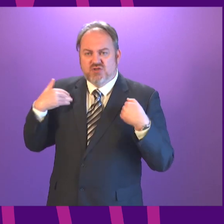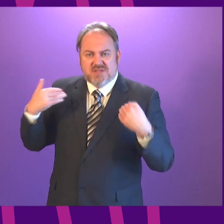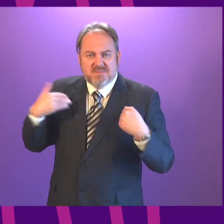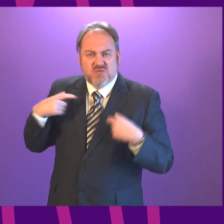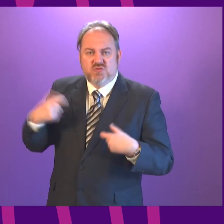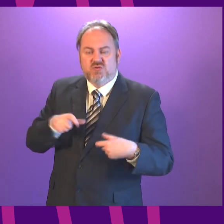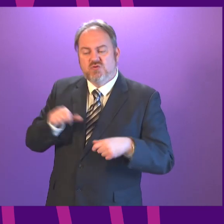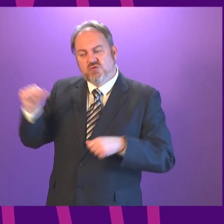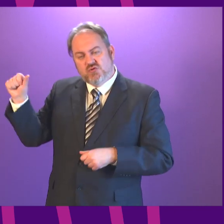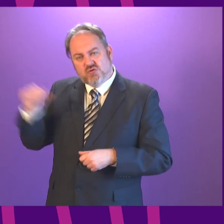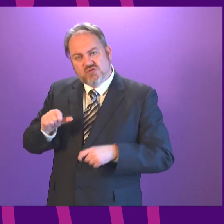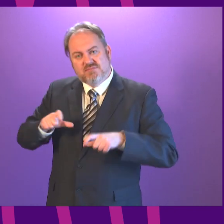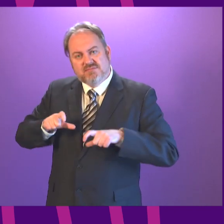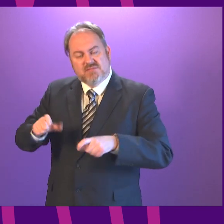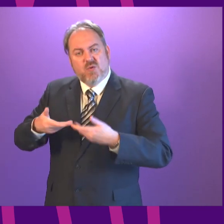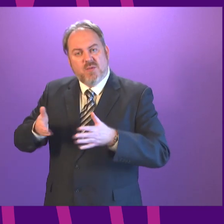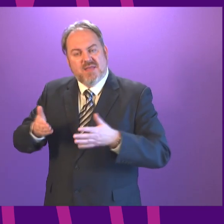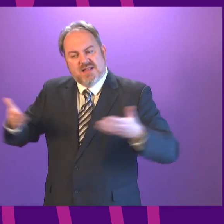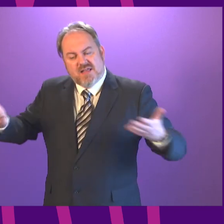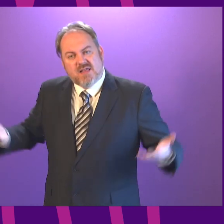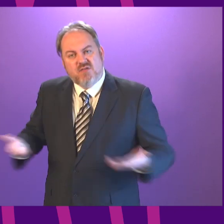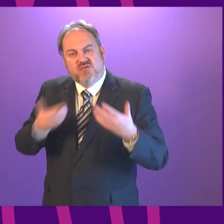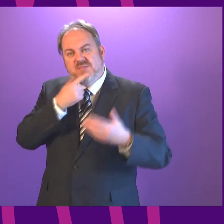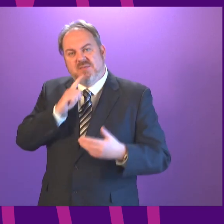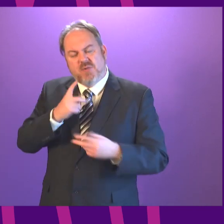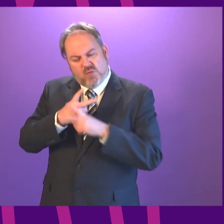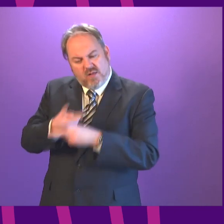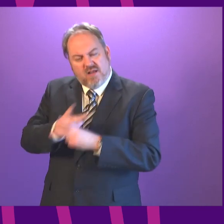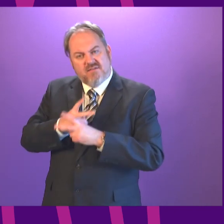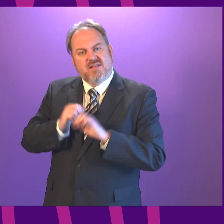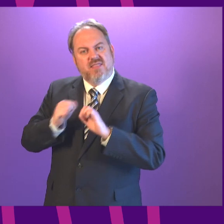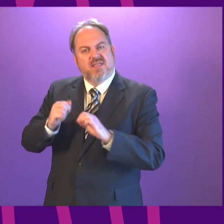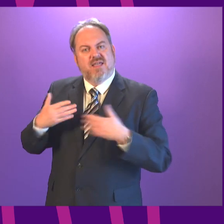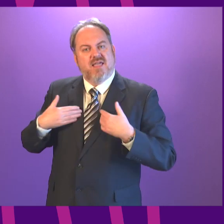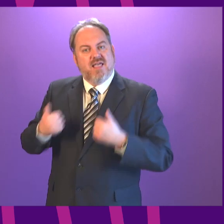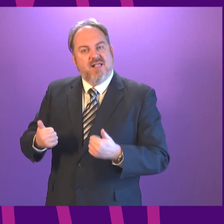and supporting people to take care of their physical health so that they can support their mental health.